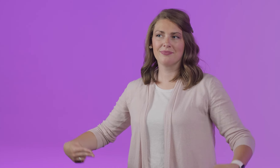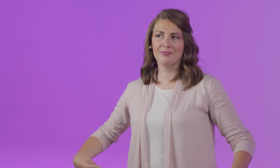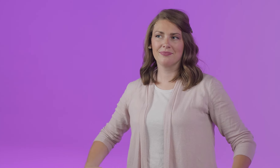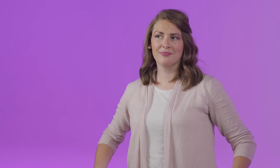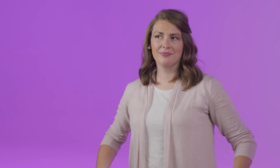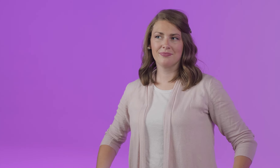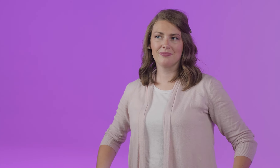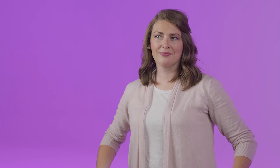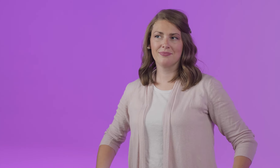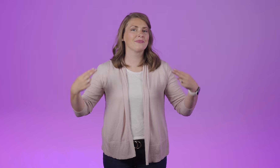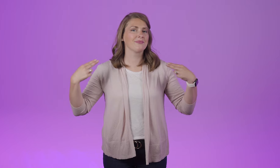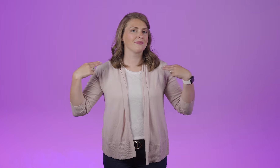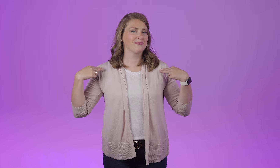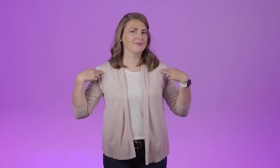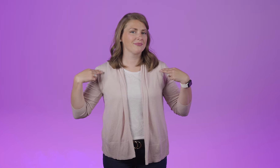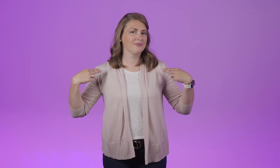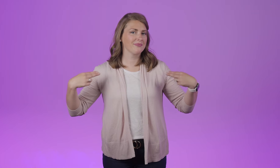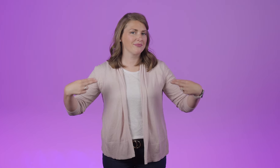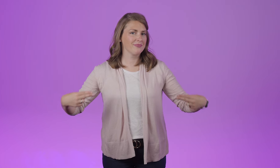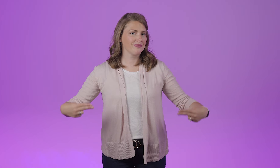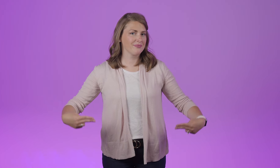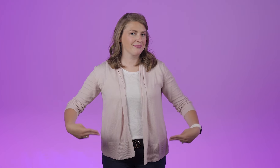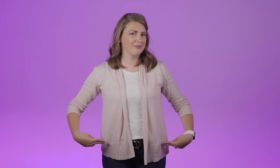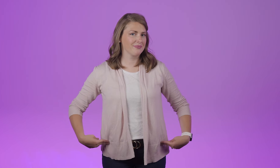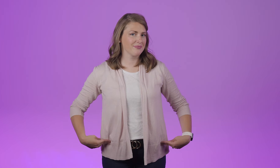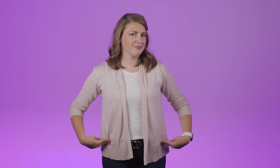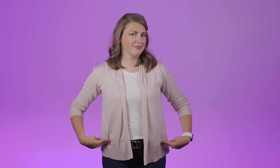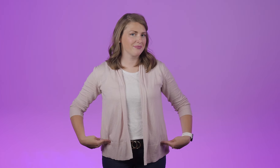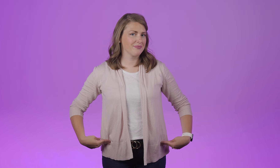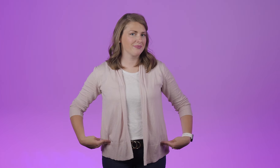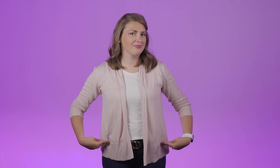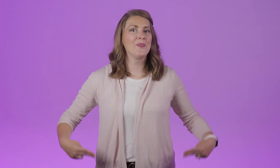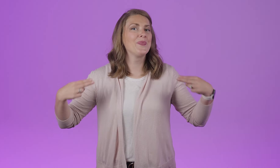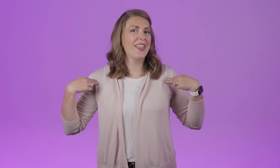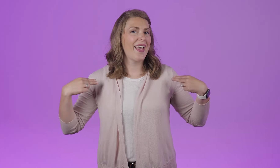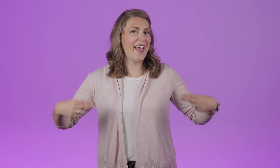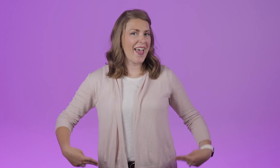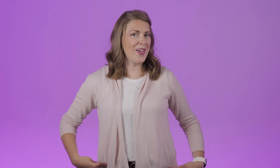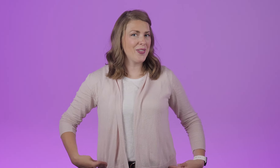going down on your body like in health class when you study about the body. HEALTH